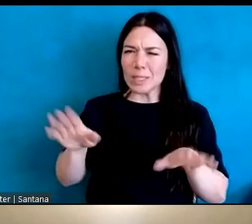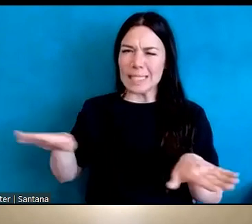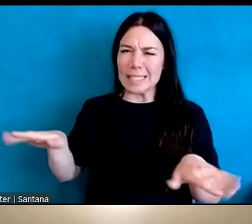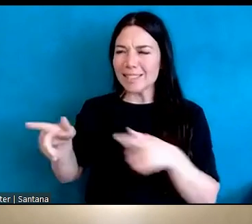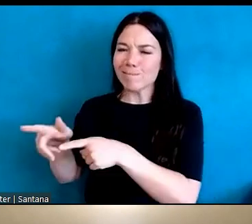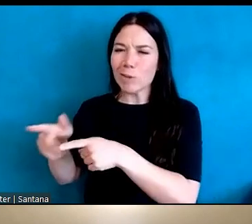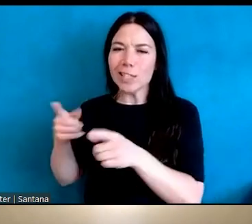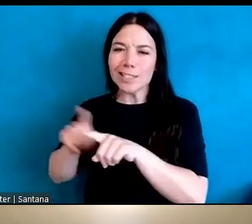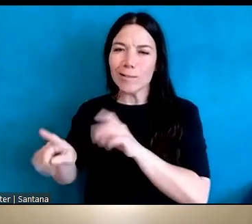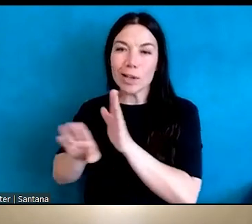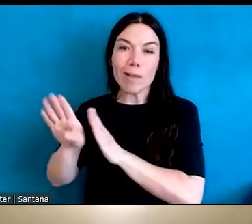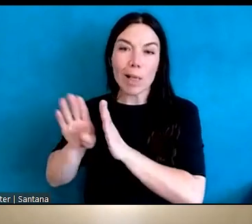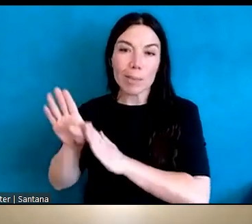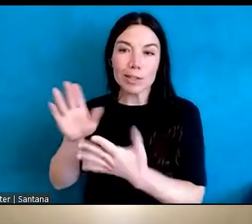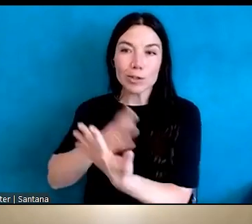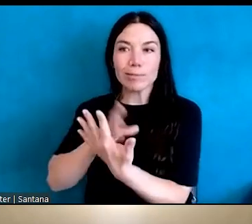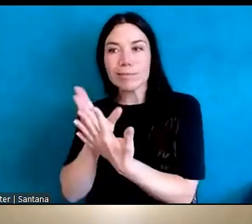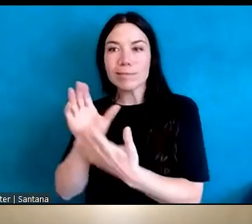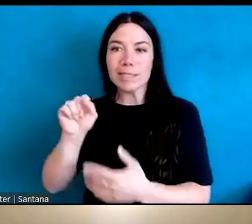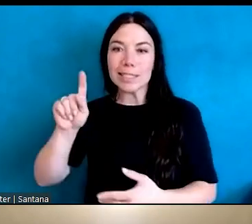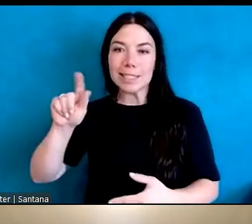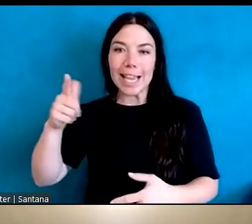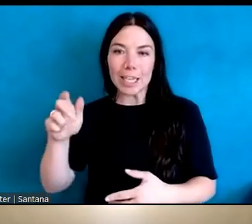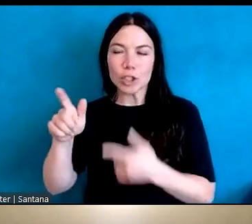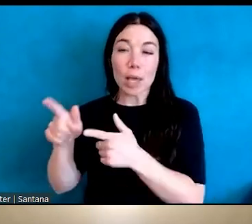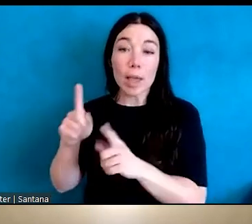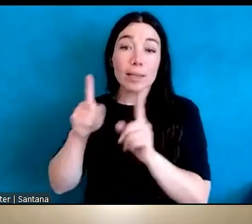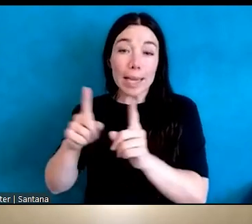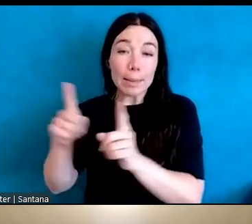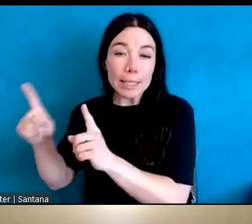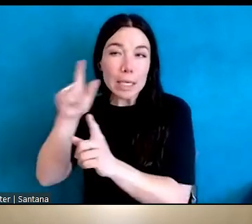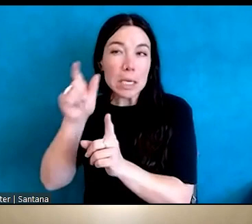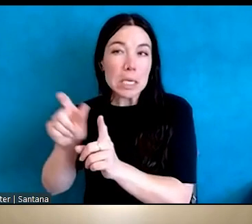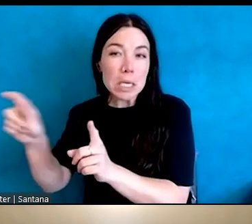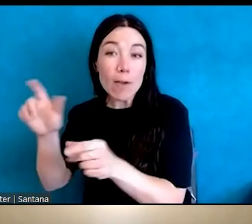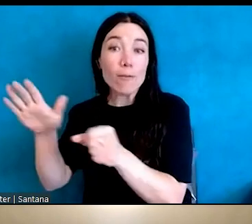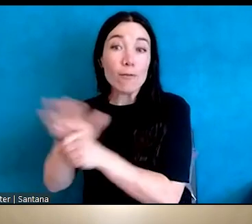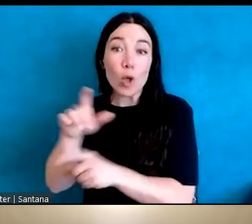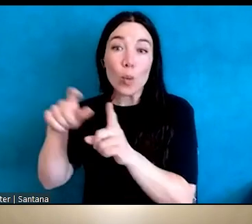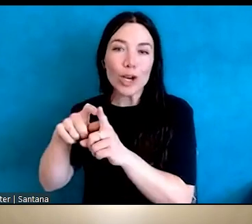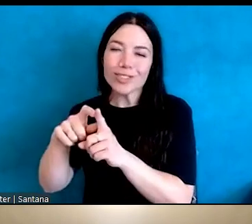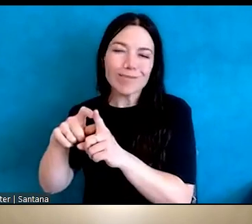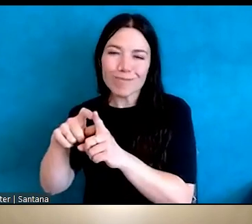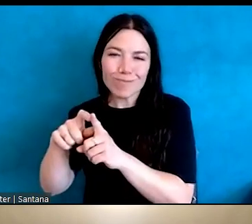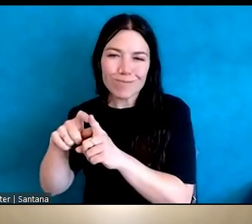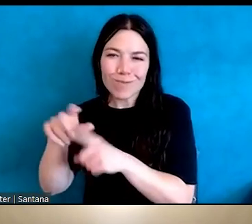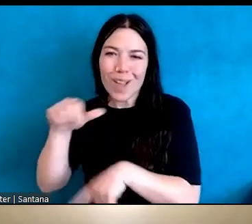They're not segmenting the full words from running speech, but what they probably doing is attending to lower- level phonetic features,